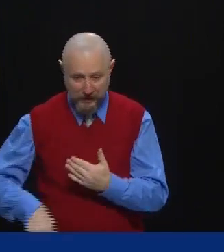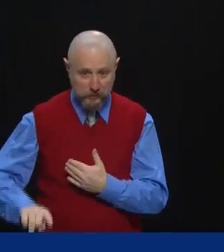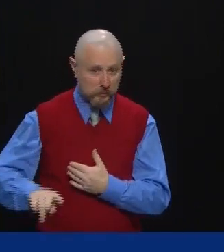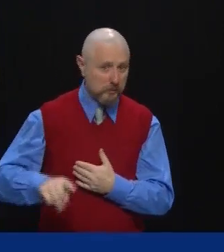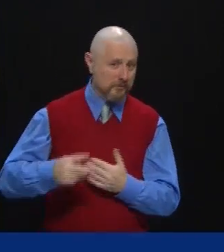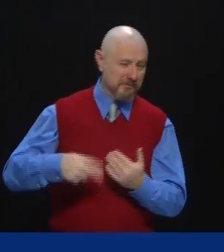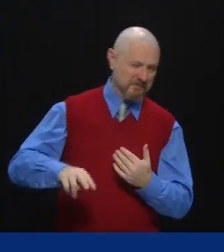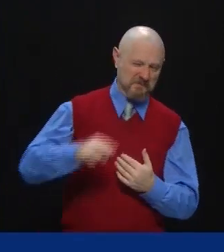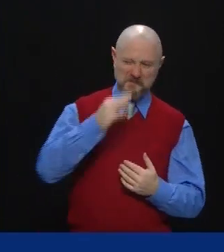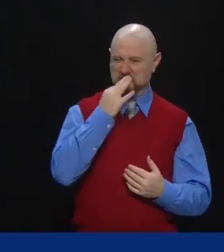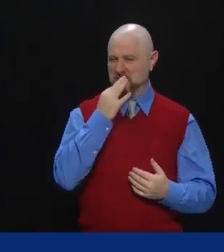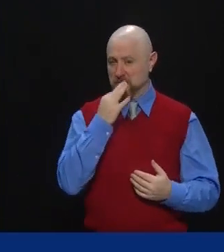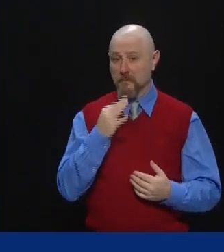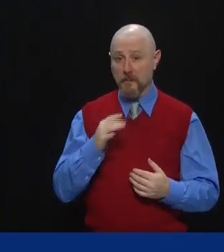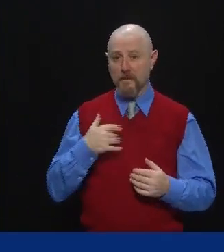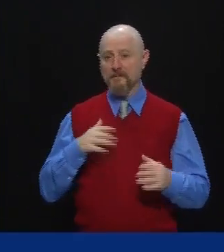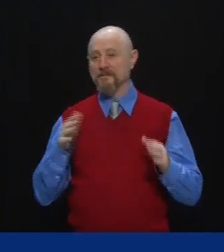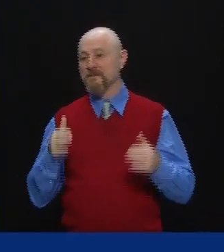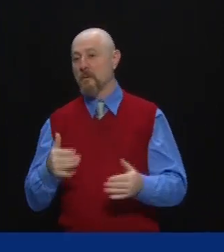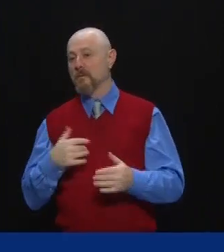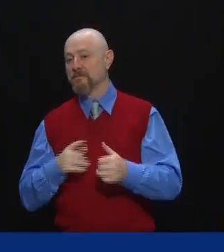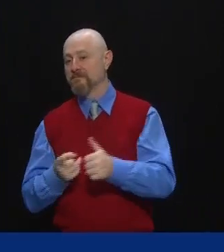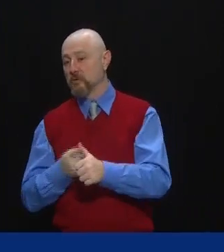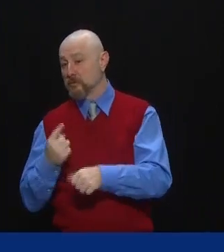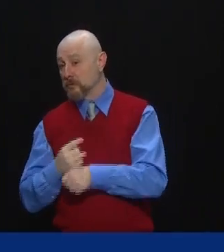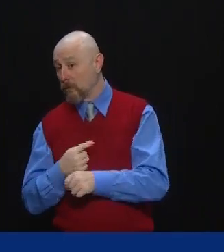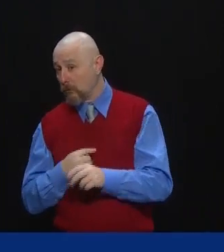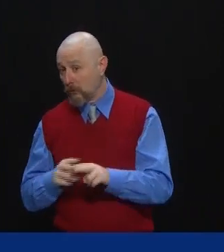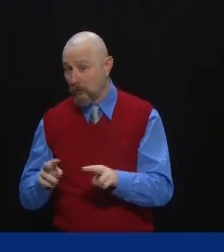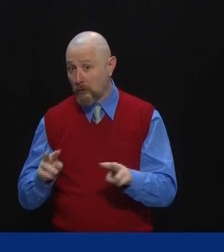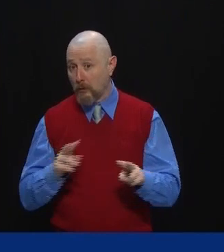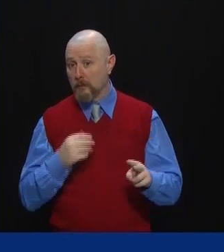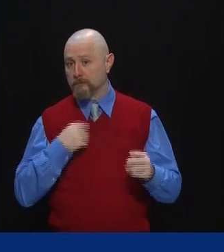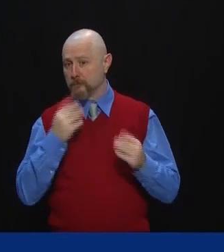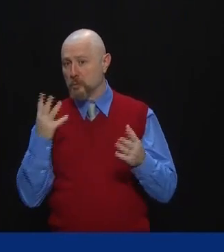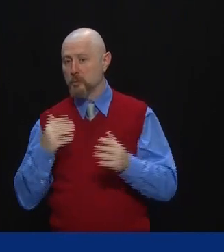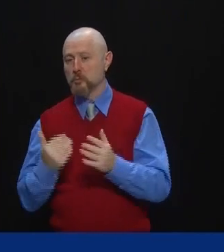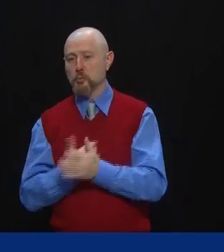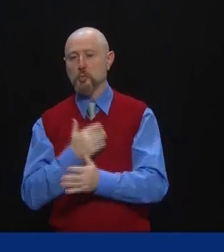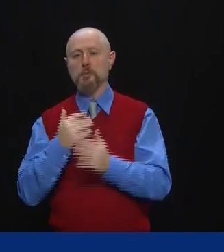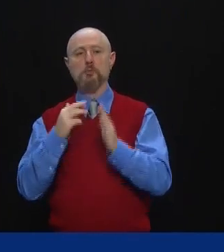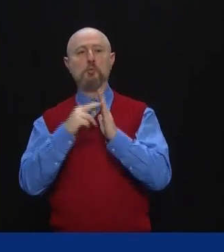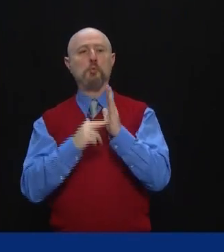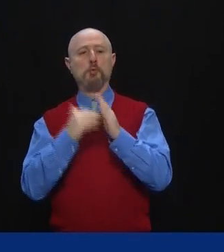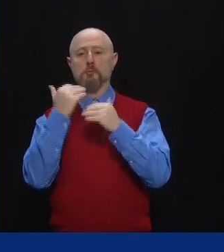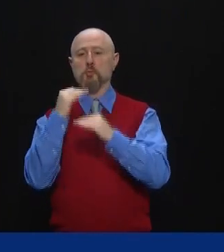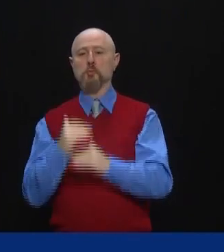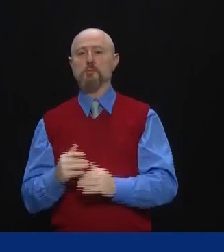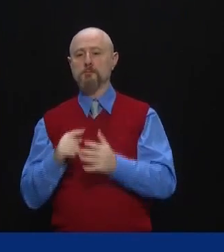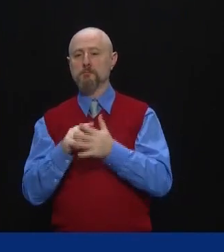TO MAKE SURE STUDENTS RETURN TO SCHOOL WHEN THEY'RE SCHEDULED TO OR WITHIN A WEEK OR SO, DEPENDING WHAT THE SCHOOLS ARE